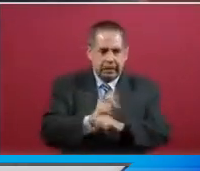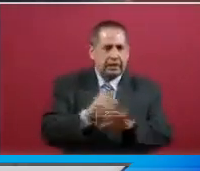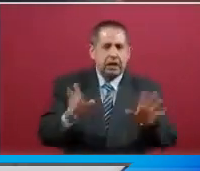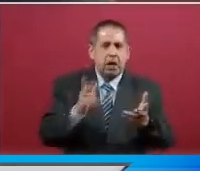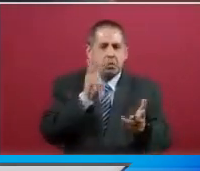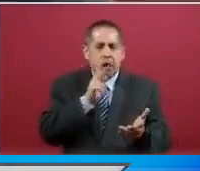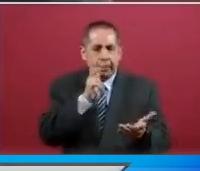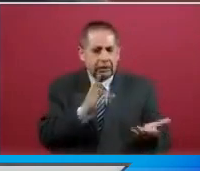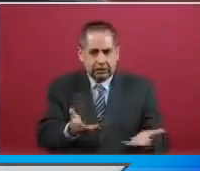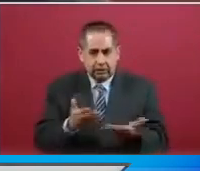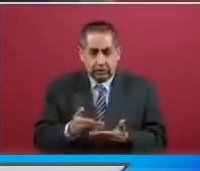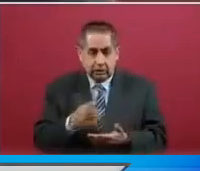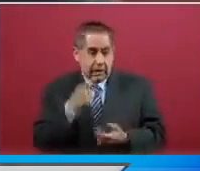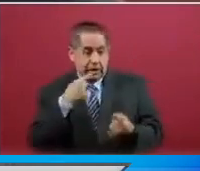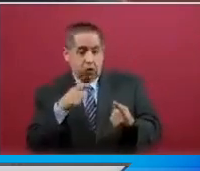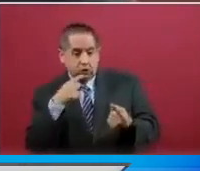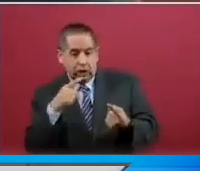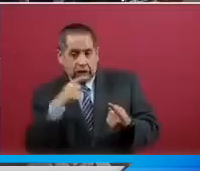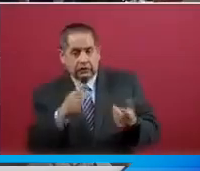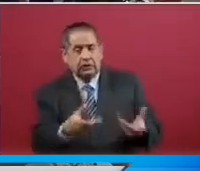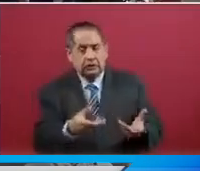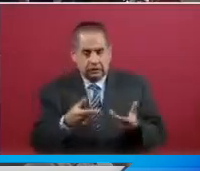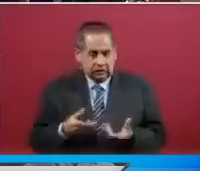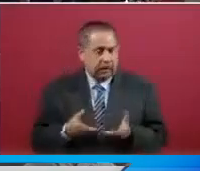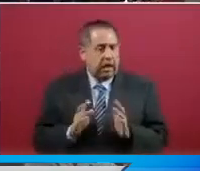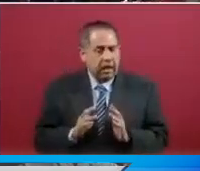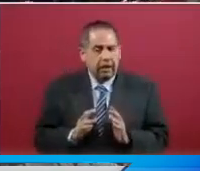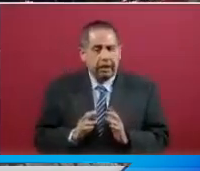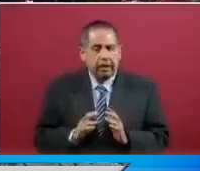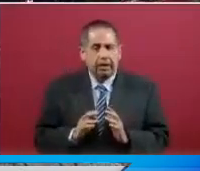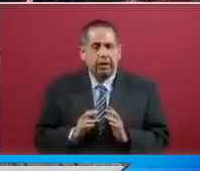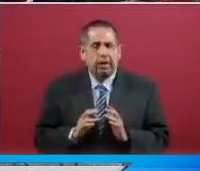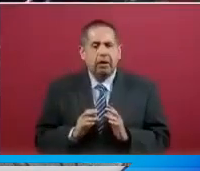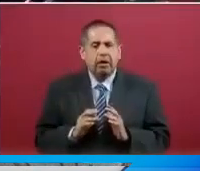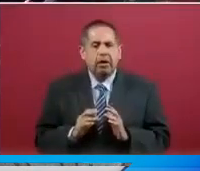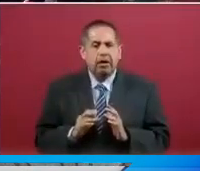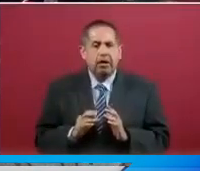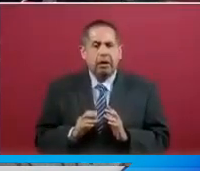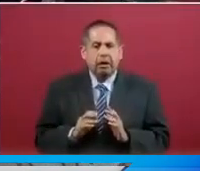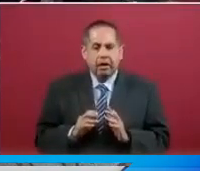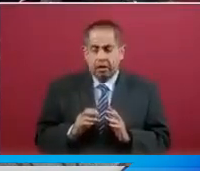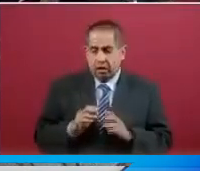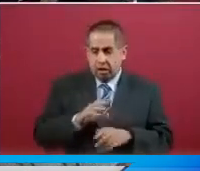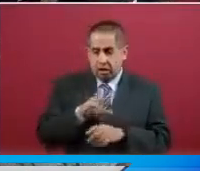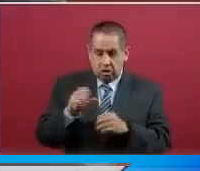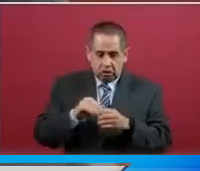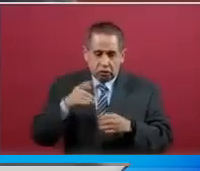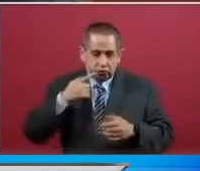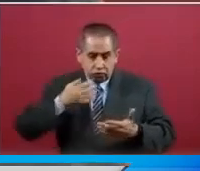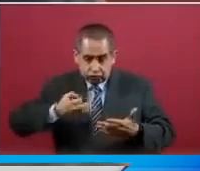The purpose of the tutorials is to teach a trade but also to set a good example so they will be completely disqualified